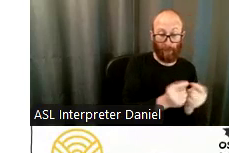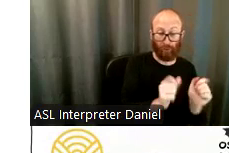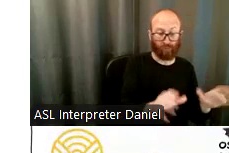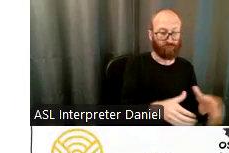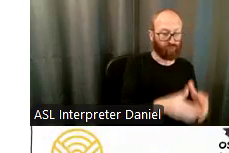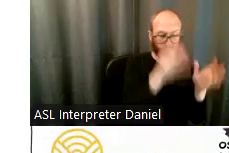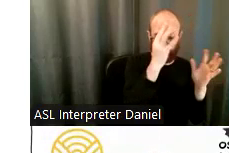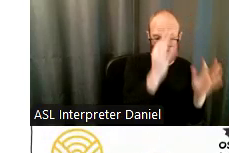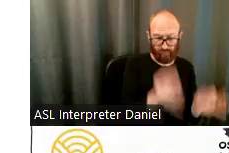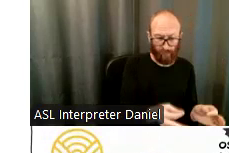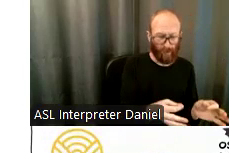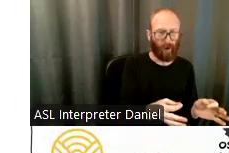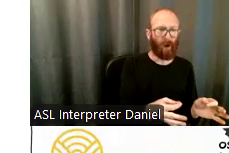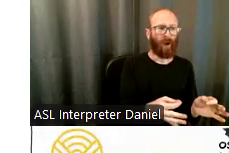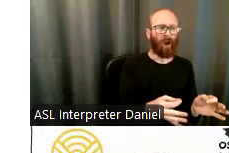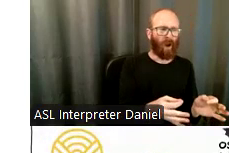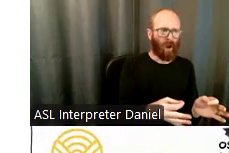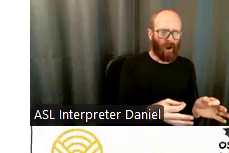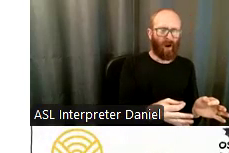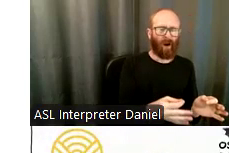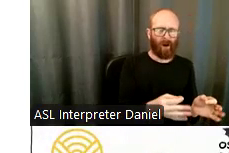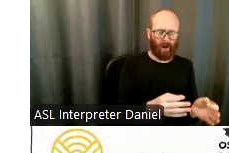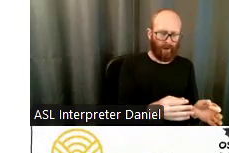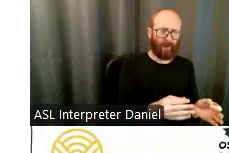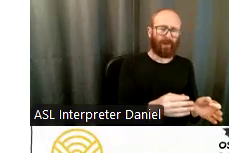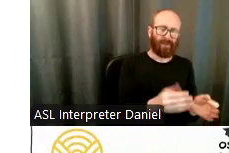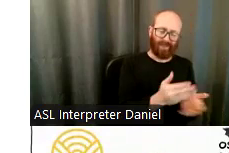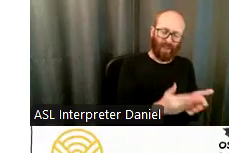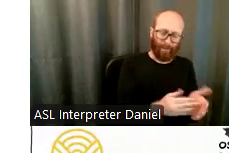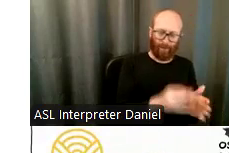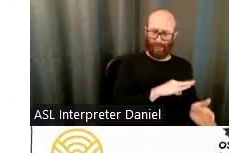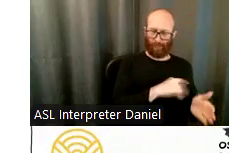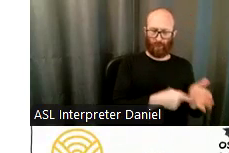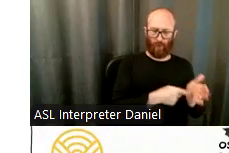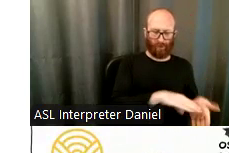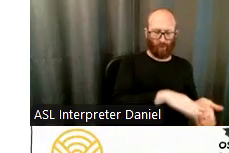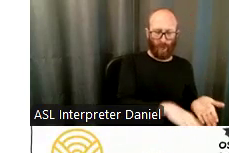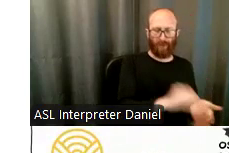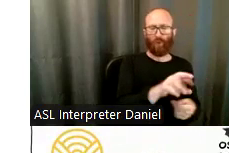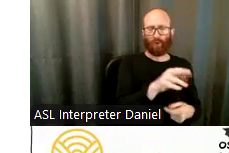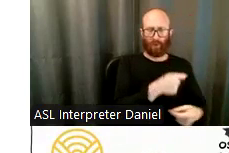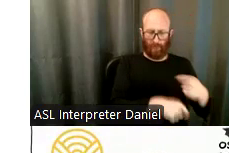were going to waive or replace some of the credit requirements for their students.